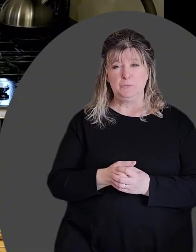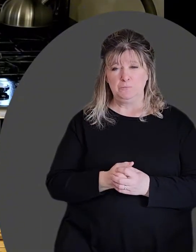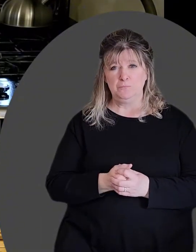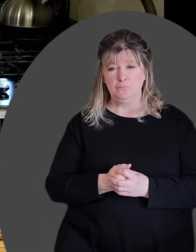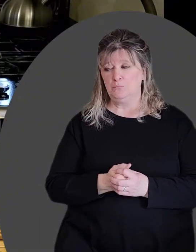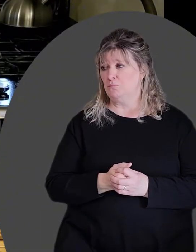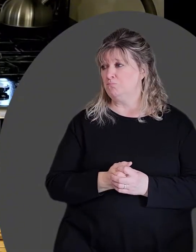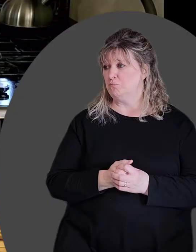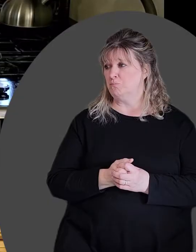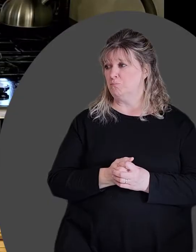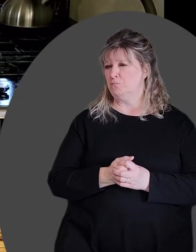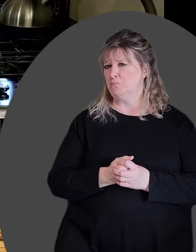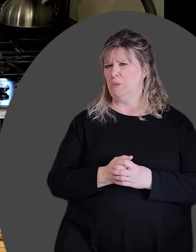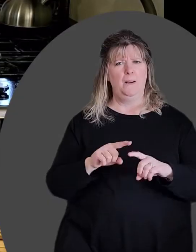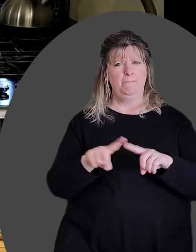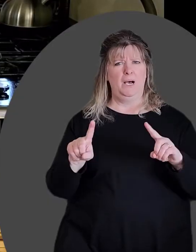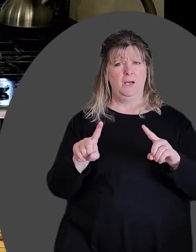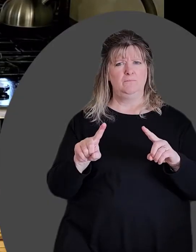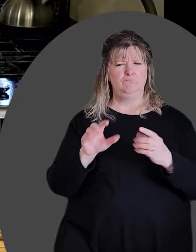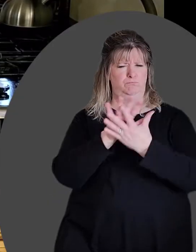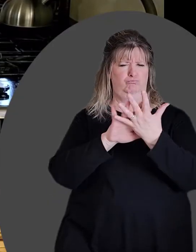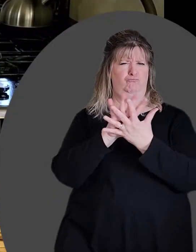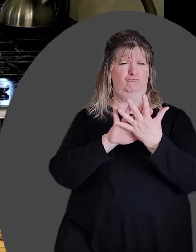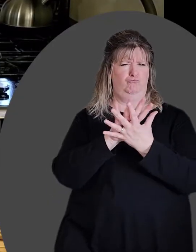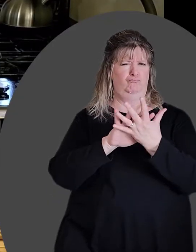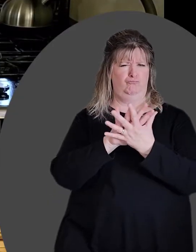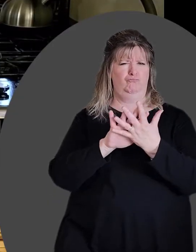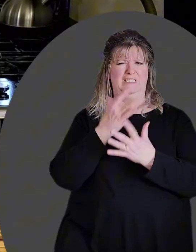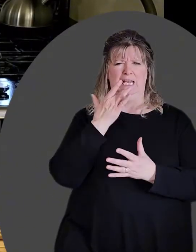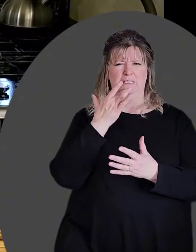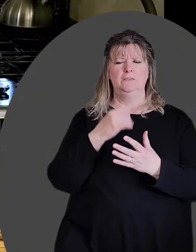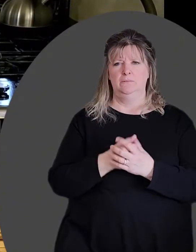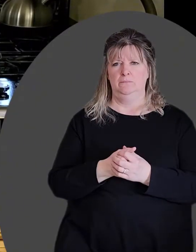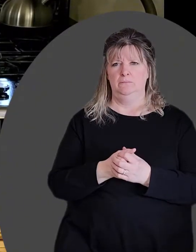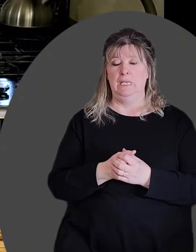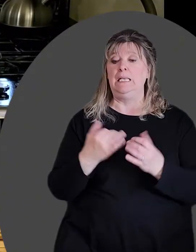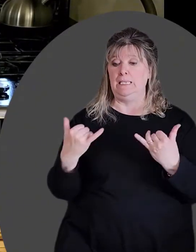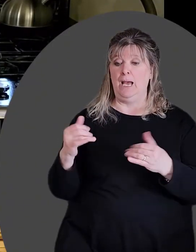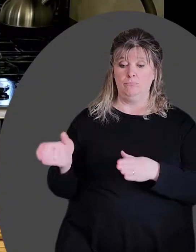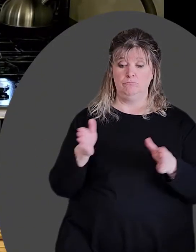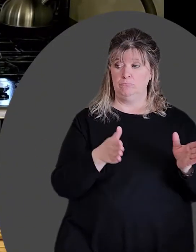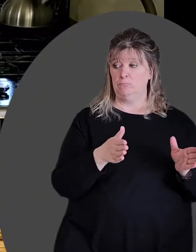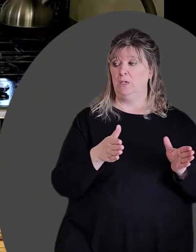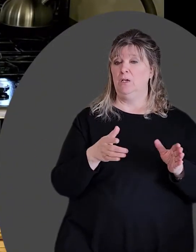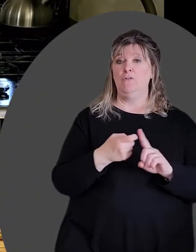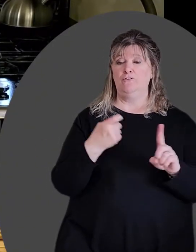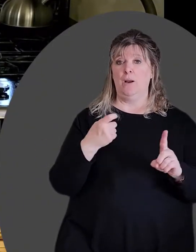but it's very subtle very subtle taste now I'll taste the walnut from this year's batch